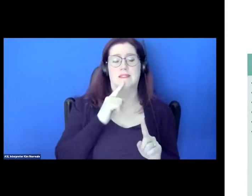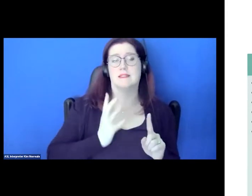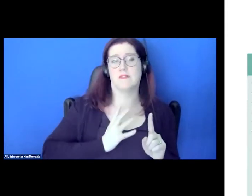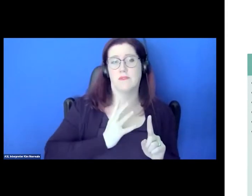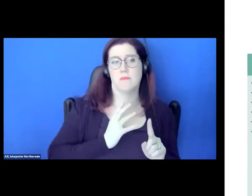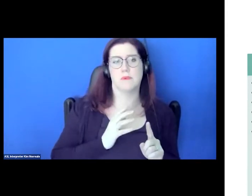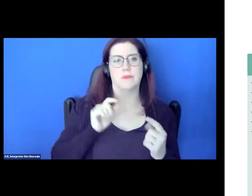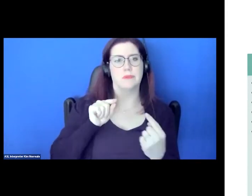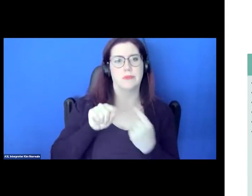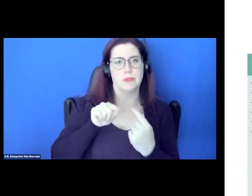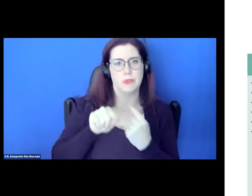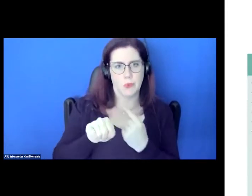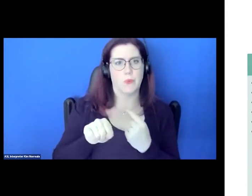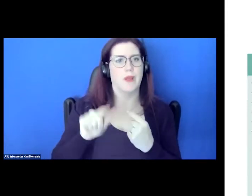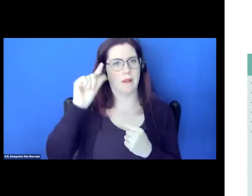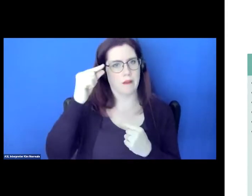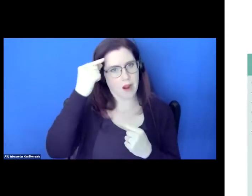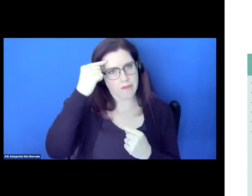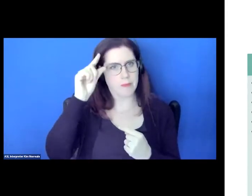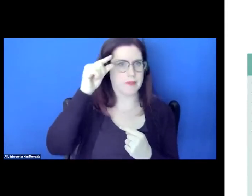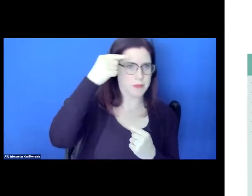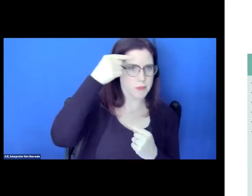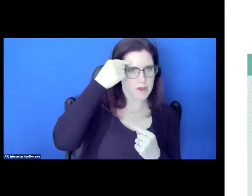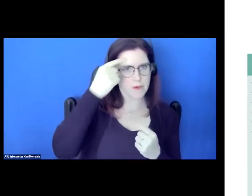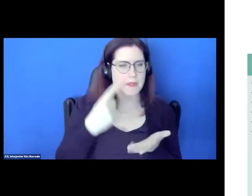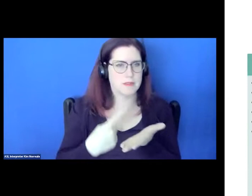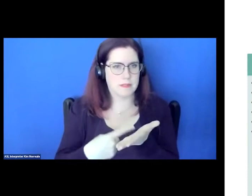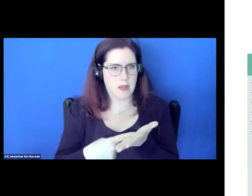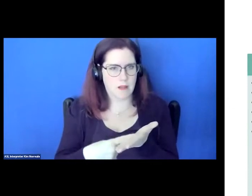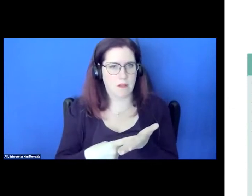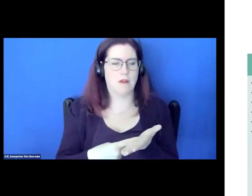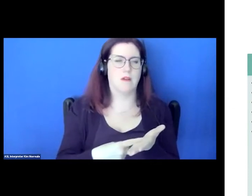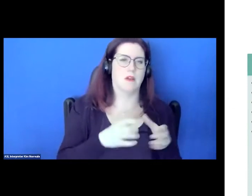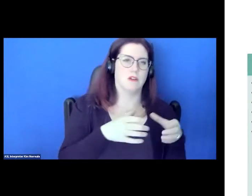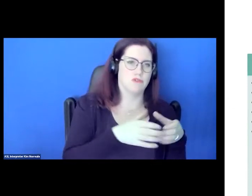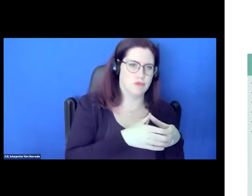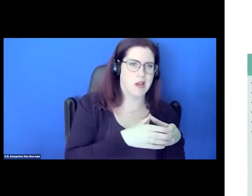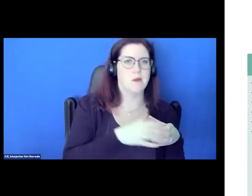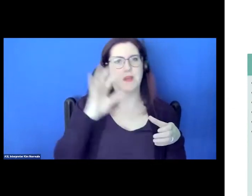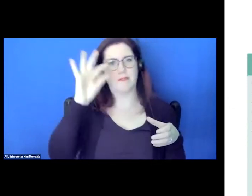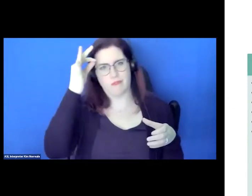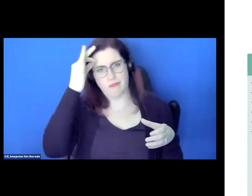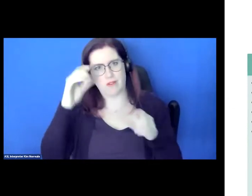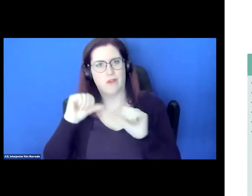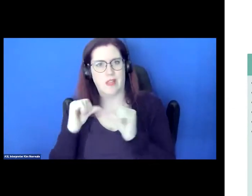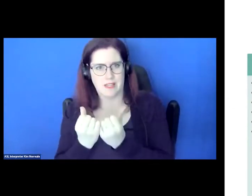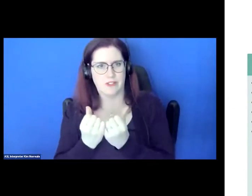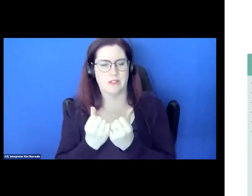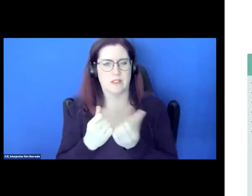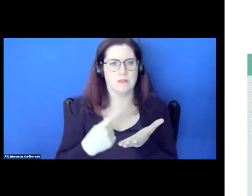government to government dialogue between official representatives of tribes and federal agencies to discuss federal proposals